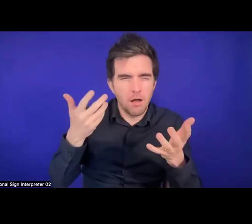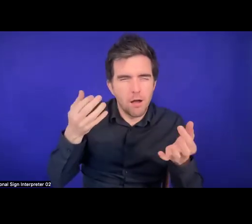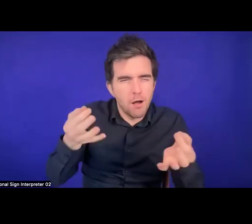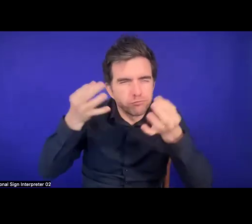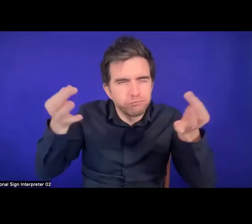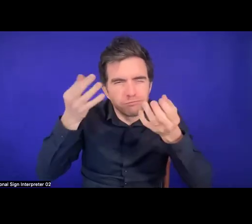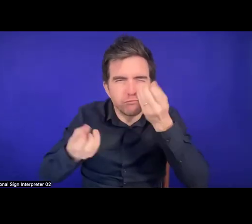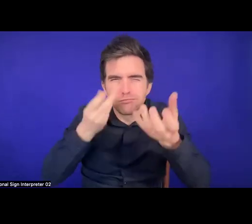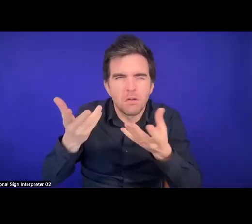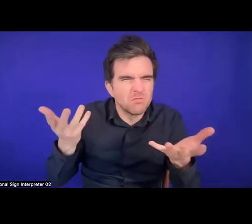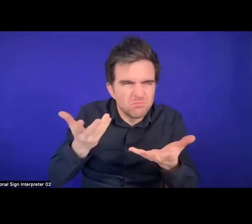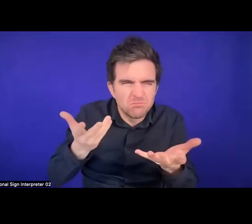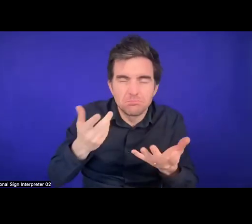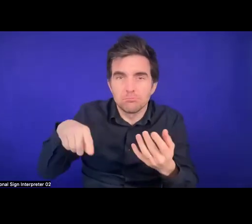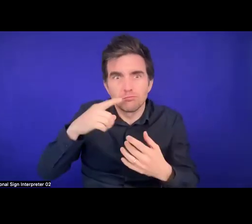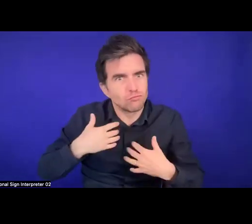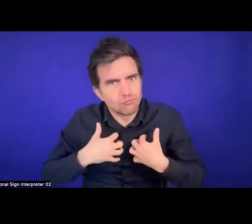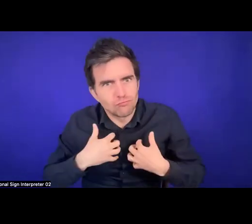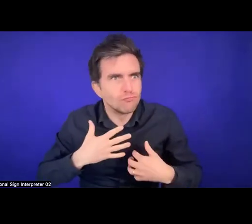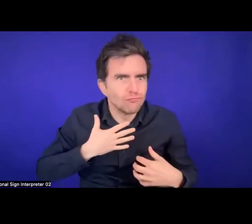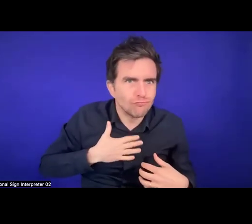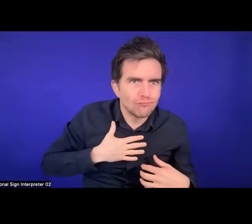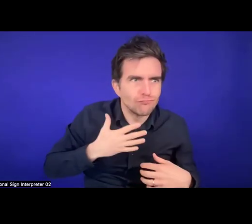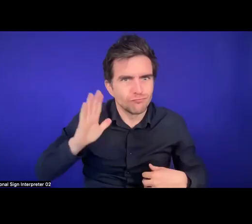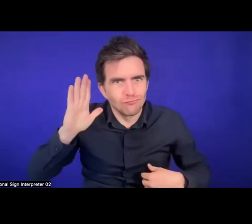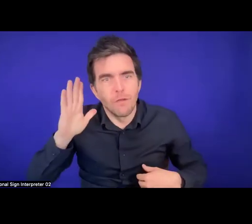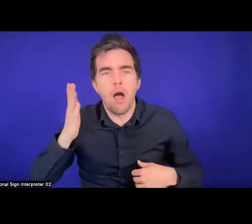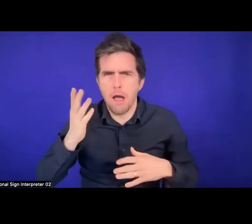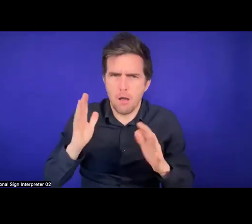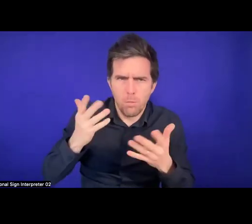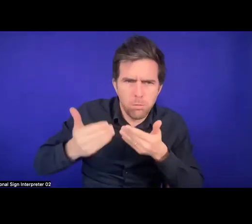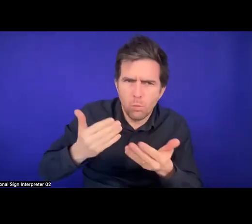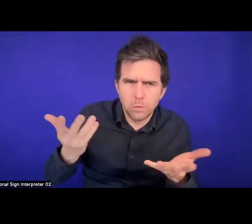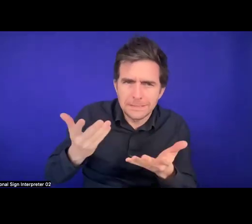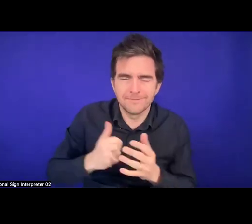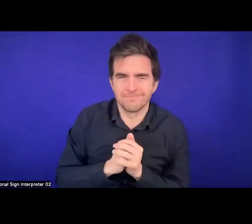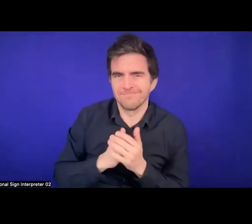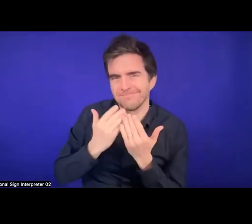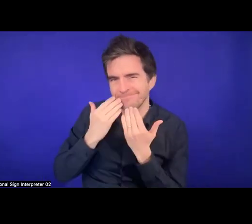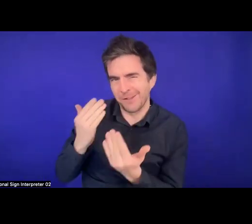: Thank you very much. I am happy to be able to present briefly who I am and the